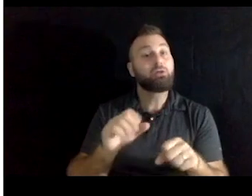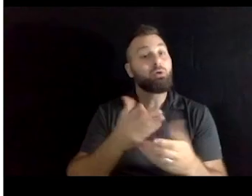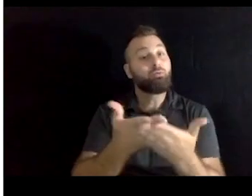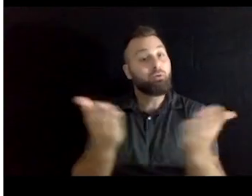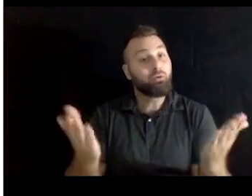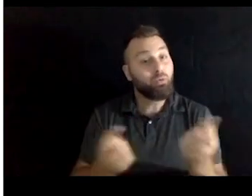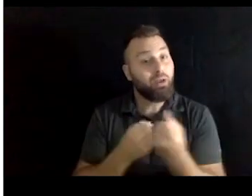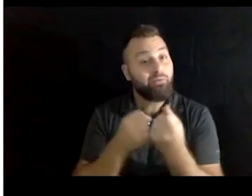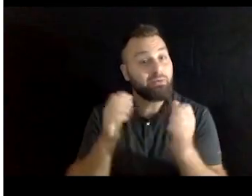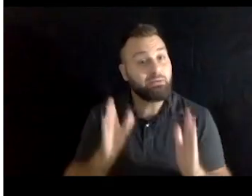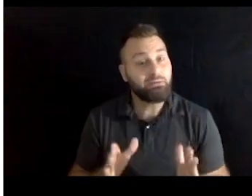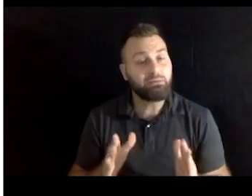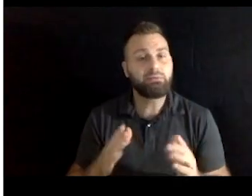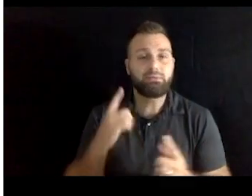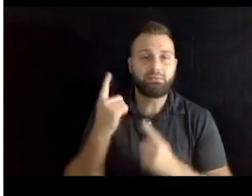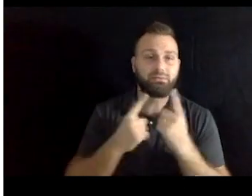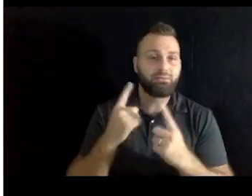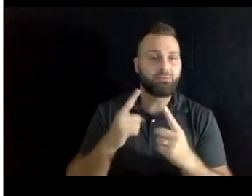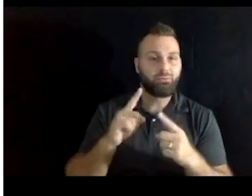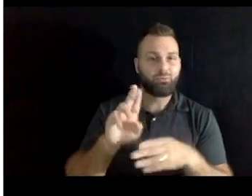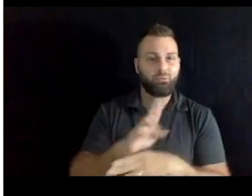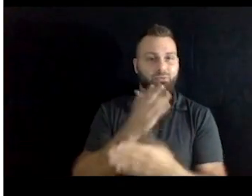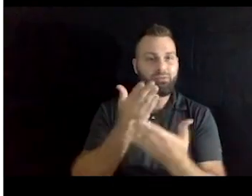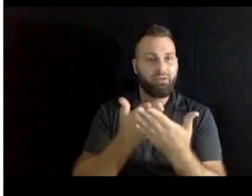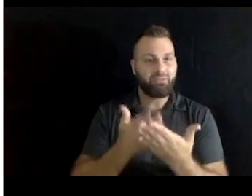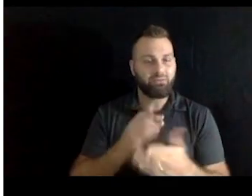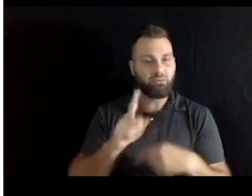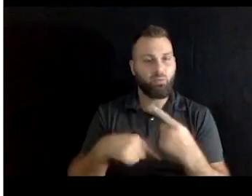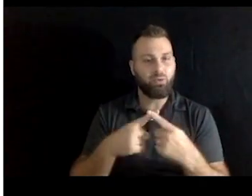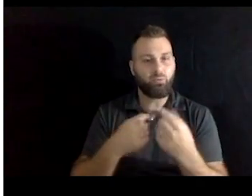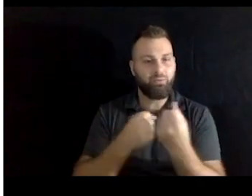please consider using evidence when you advocate. Use it on background,